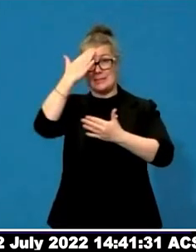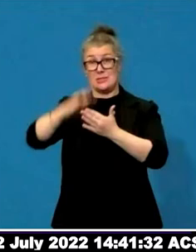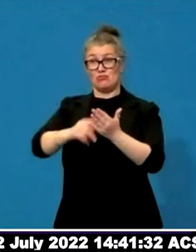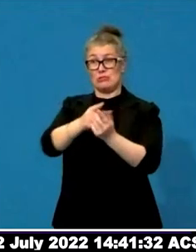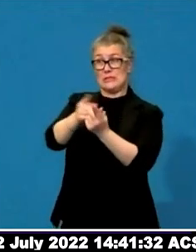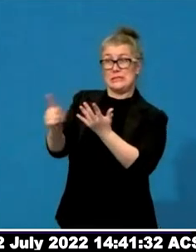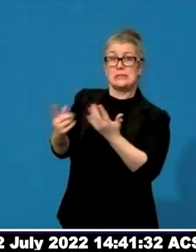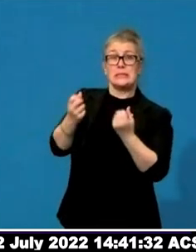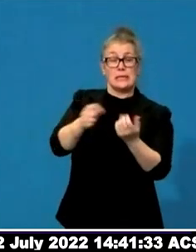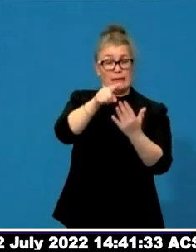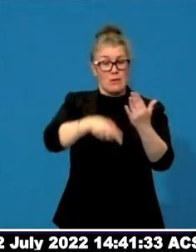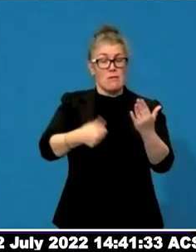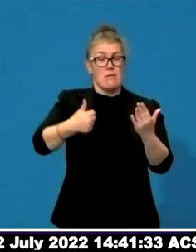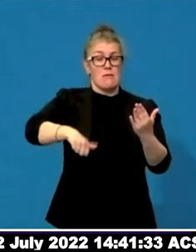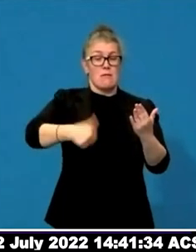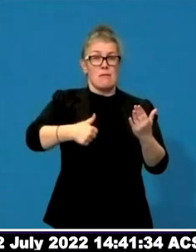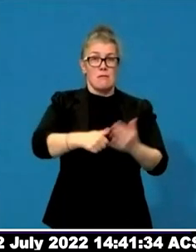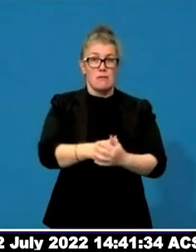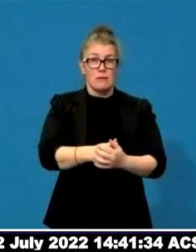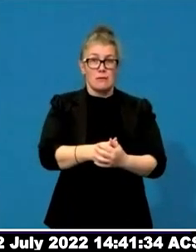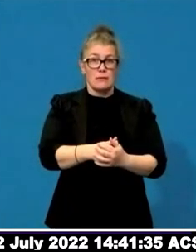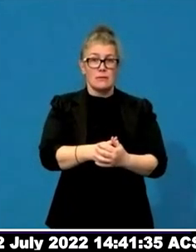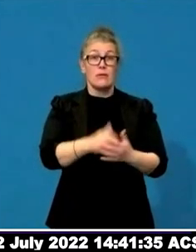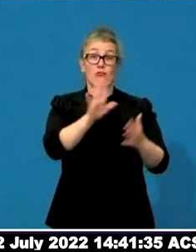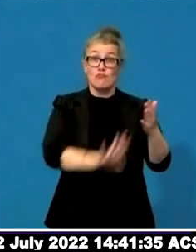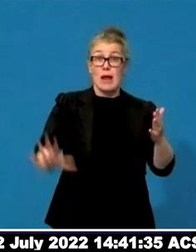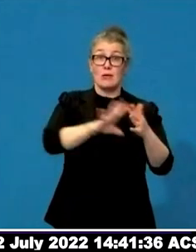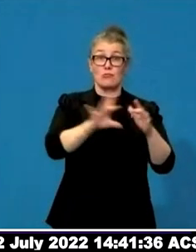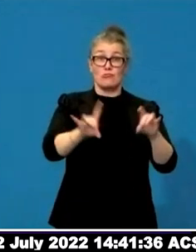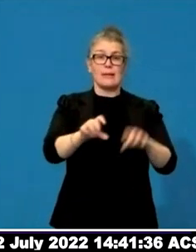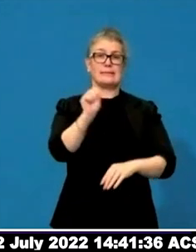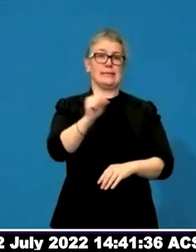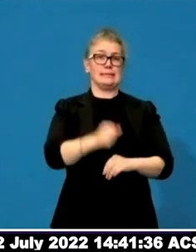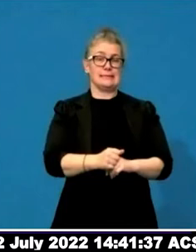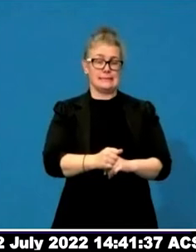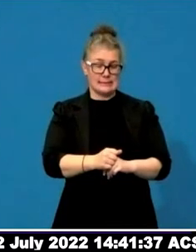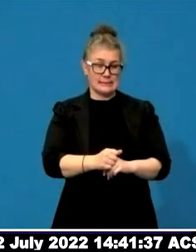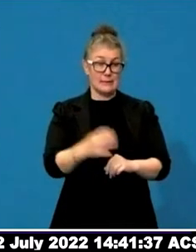Were these support coordinators throughout Australia? Yes. And this is a voluntary group? Yes.